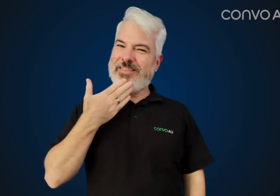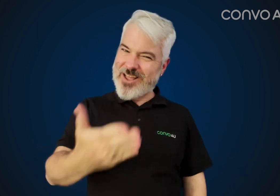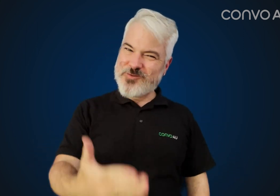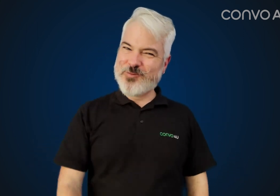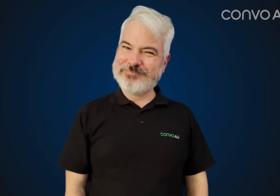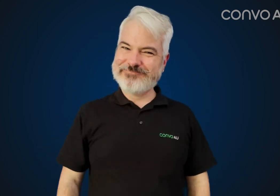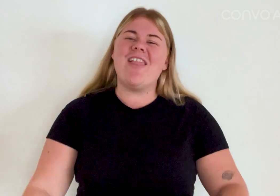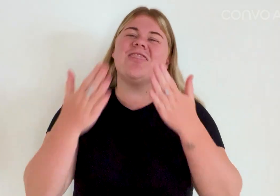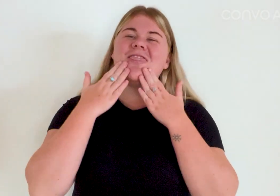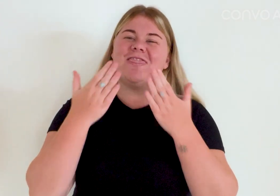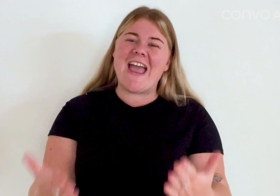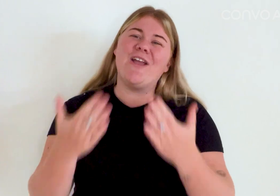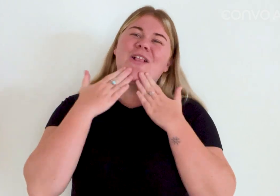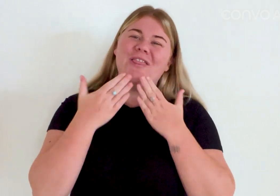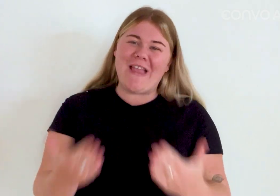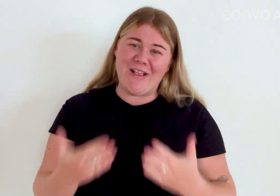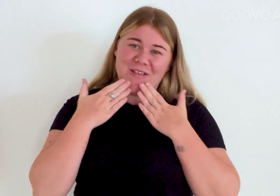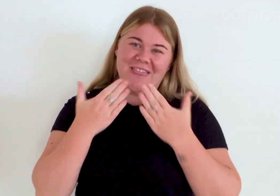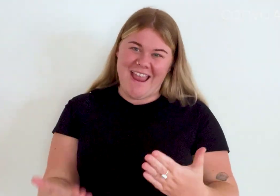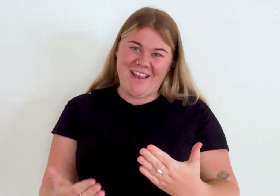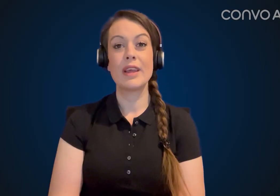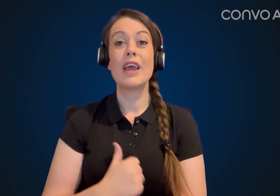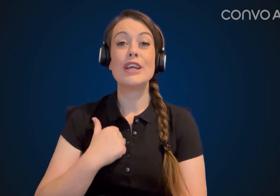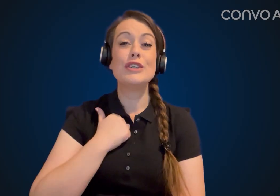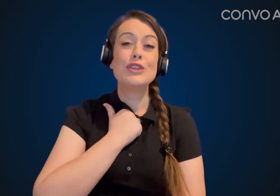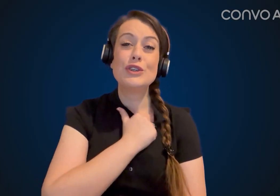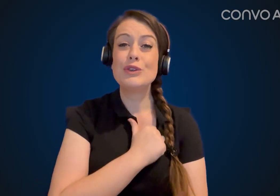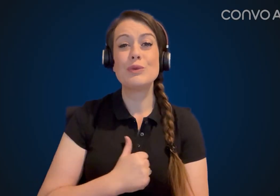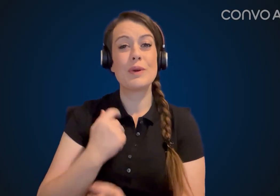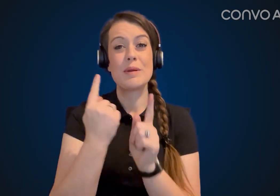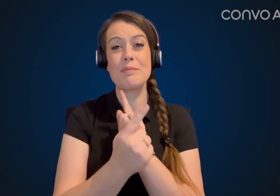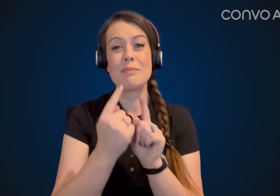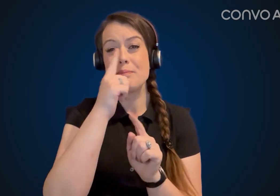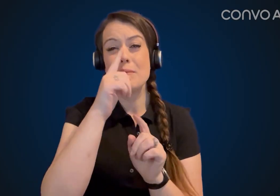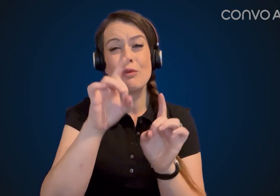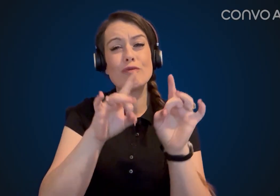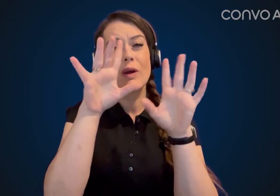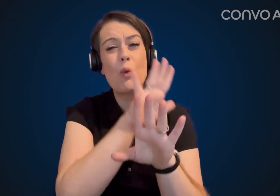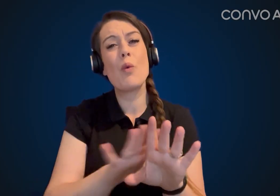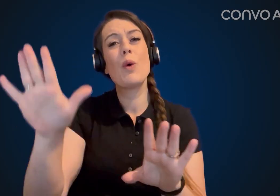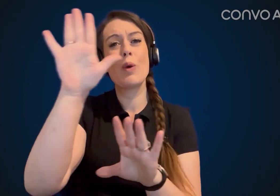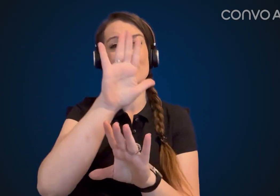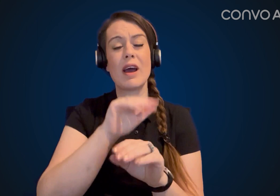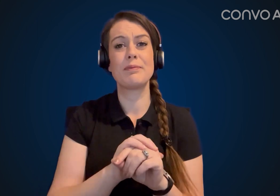Thank you. Thank you! Thank you! Thank you! I enjoy meeting new customers all over in Australia,